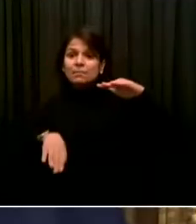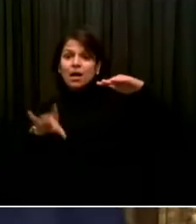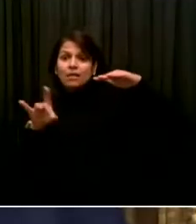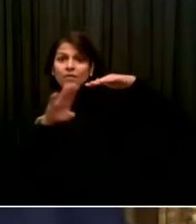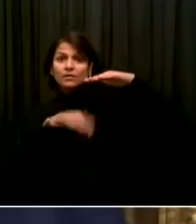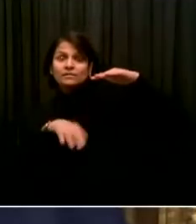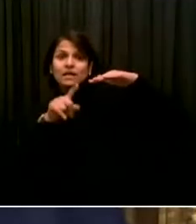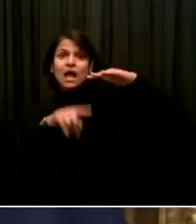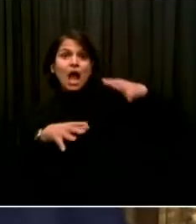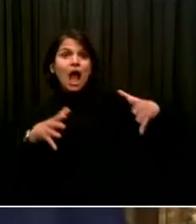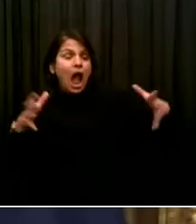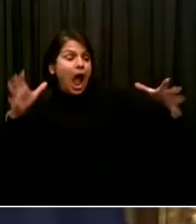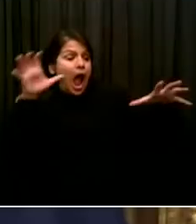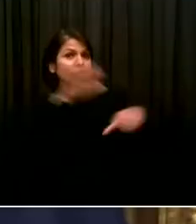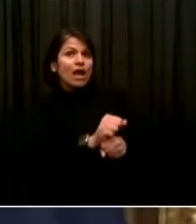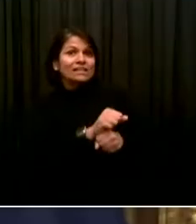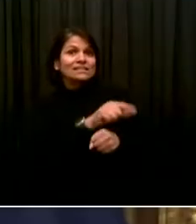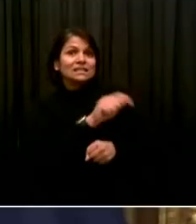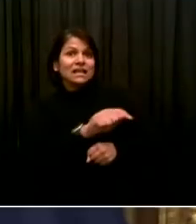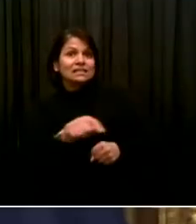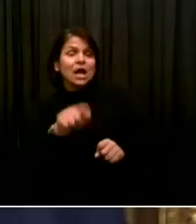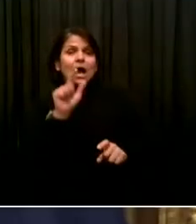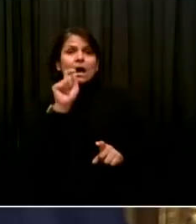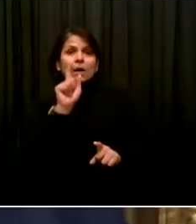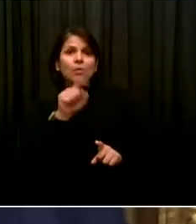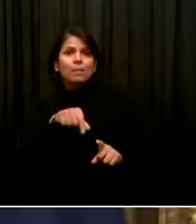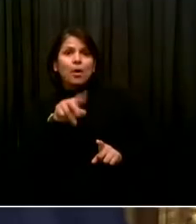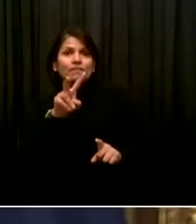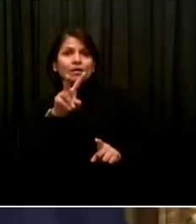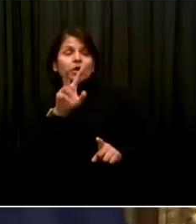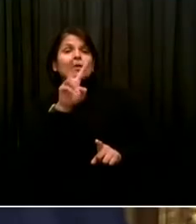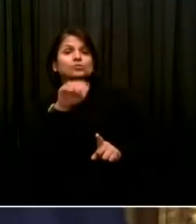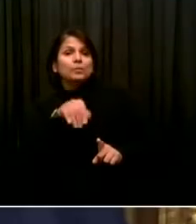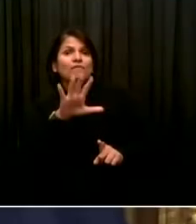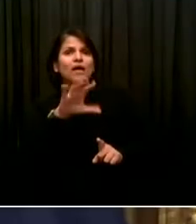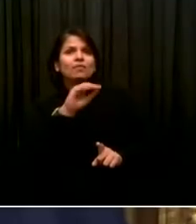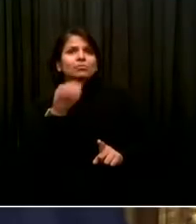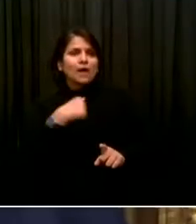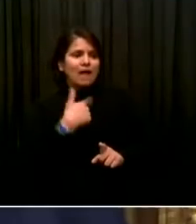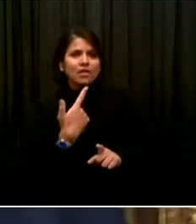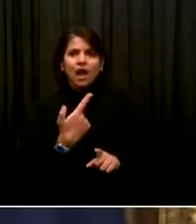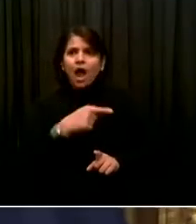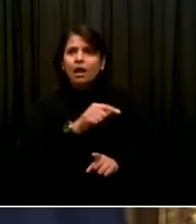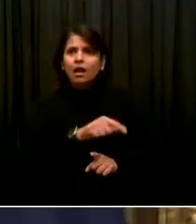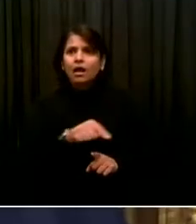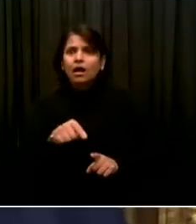18 WHO ARE ARRESTED HAD A FIREARM. IN 2021 THAT NUMBER WAS 10%.